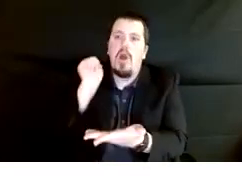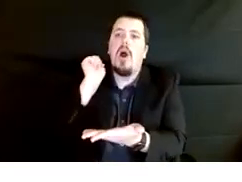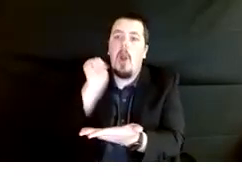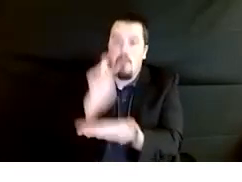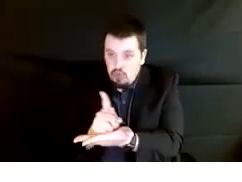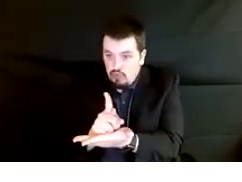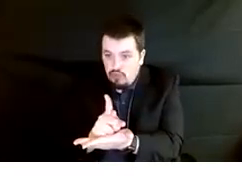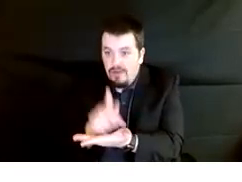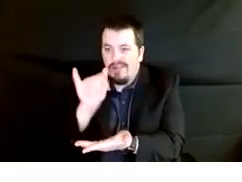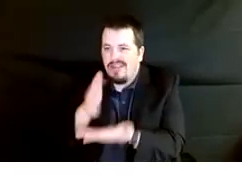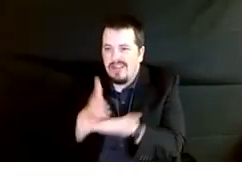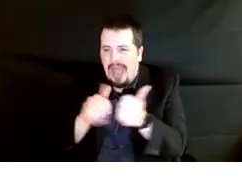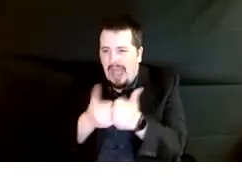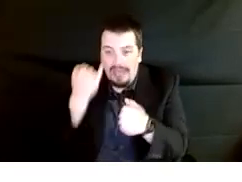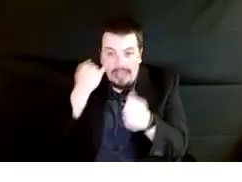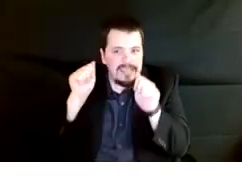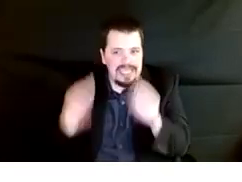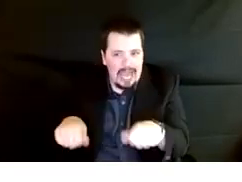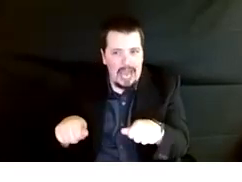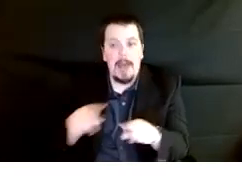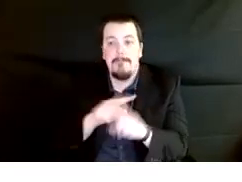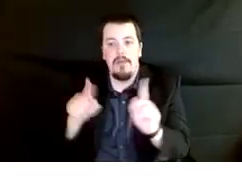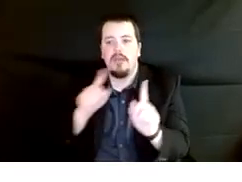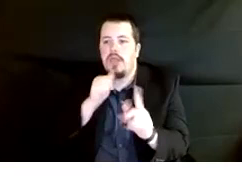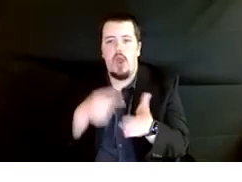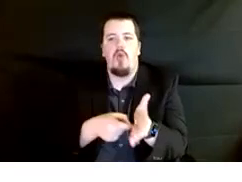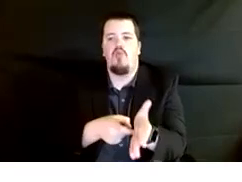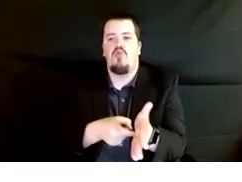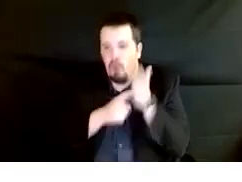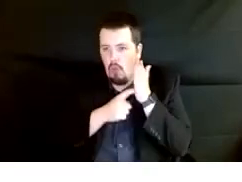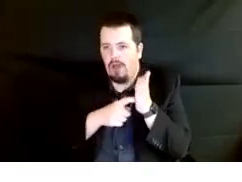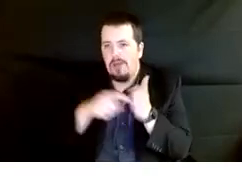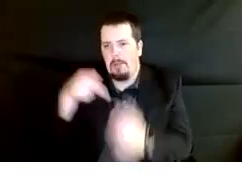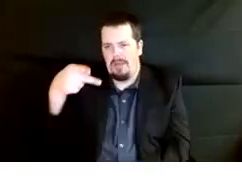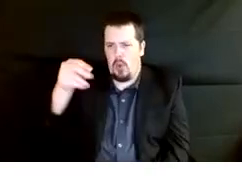in some manner if they're able to do that but it's not required that it be a POA or guardian or